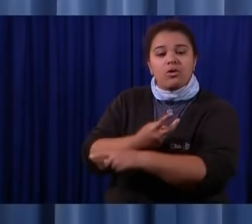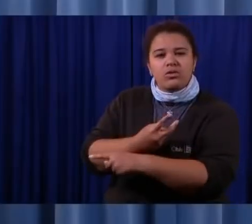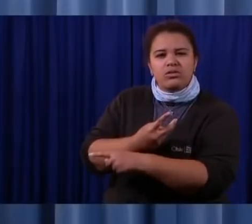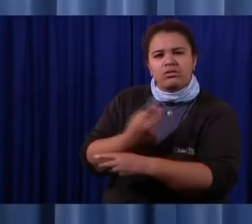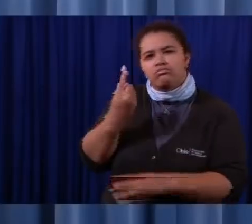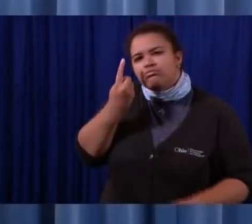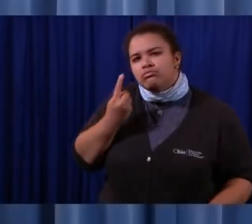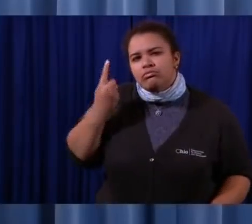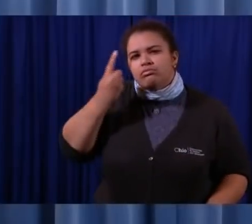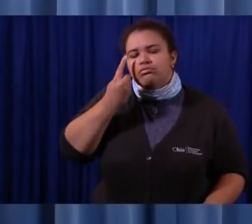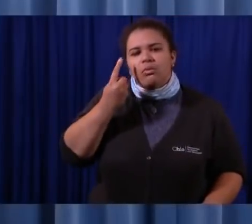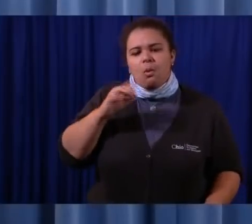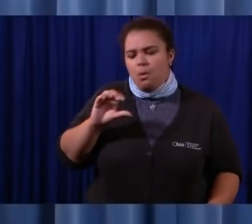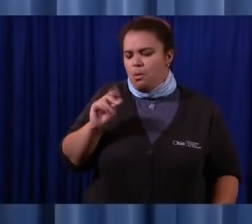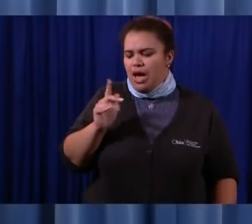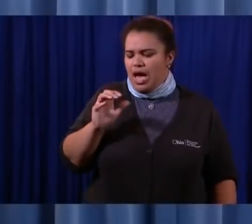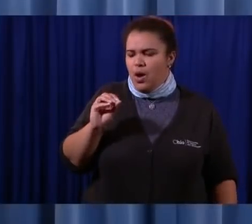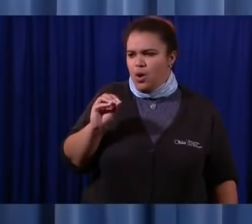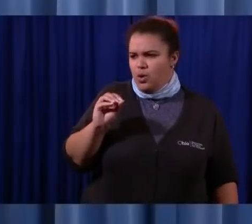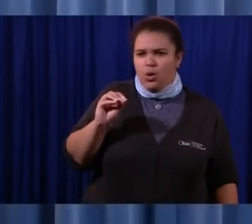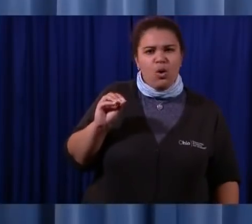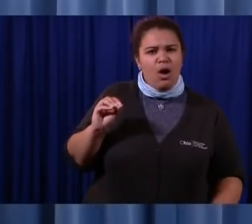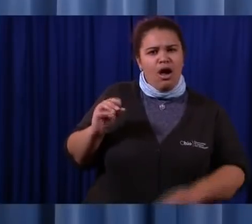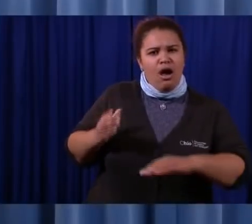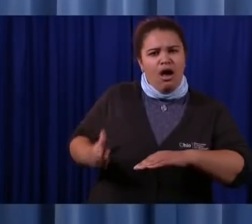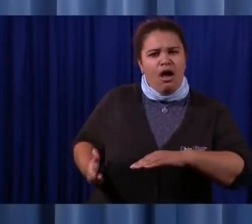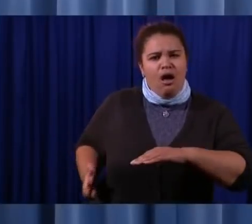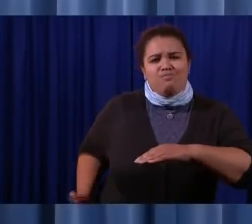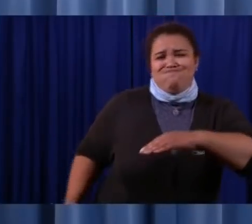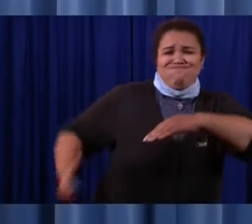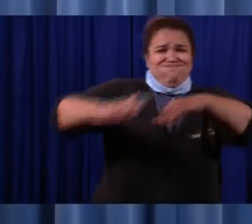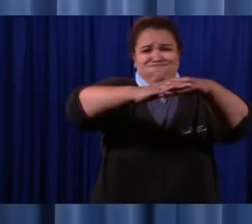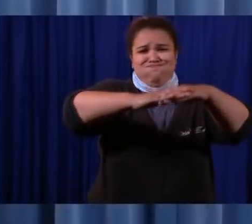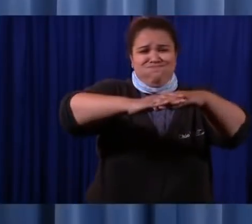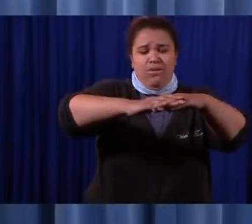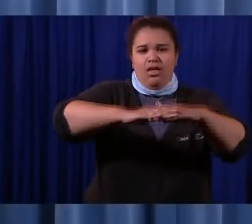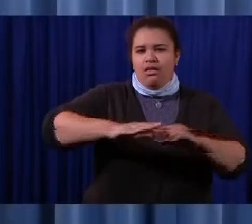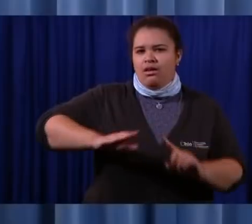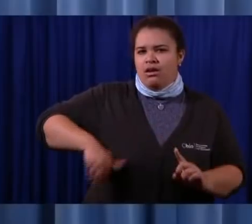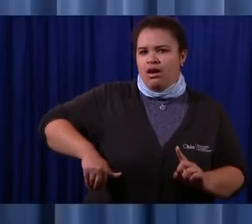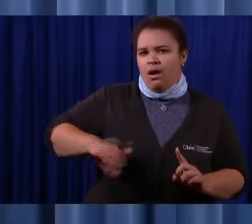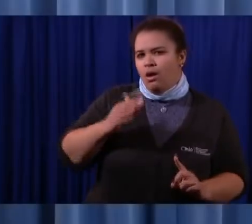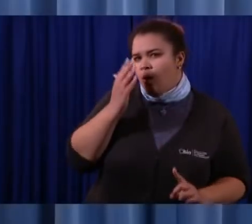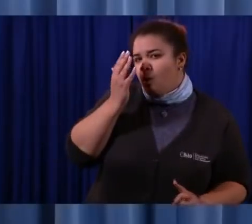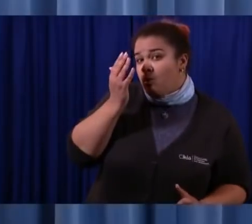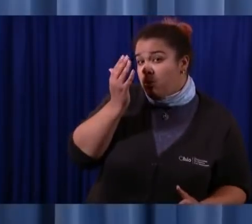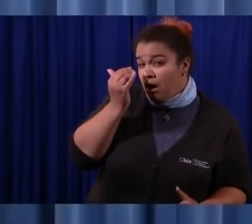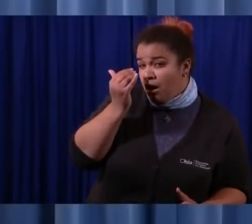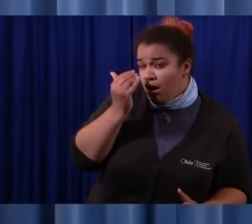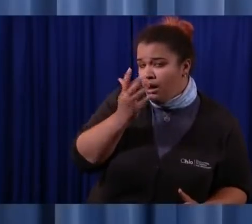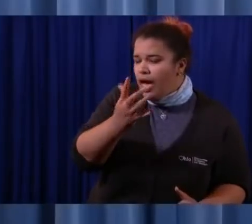NUMBERS, I KNOW WE HAD A SPIKE TODAY OF 700 CASES. OTHER STATES HAVE SEEN MUCH HIGHER NUMBERS.